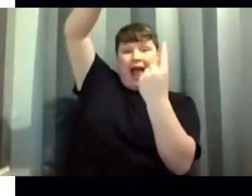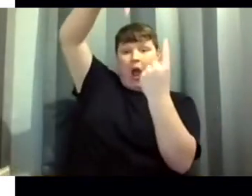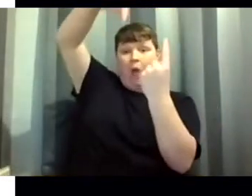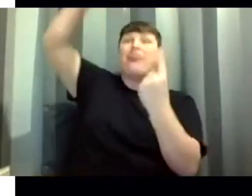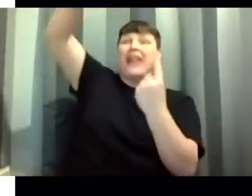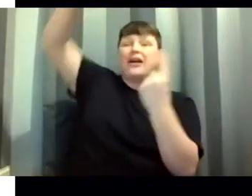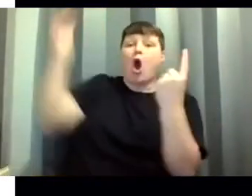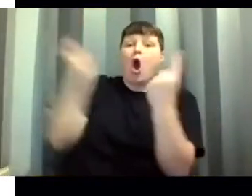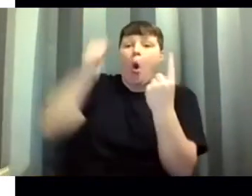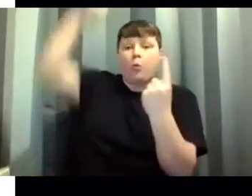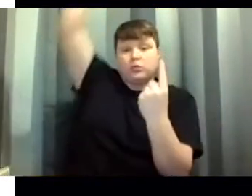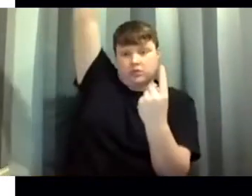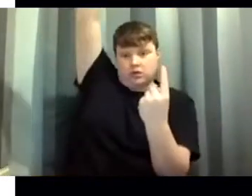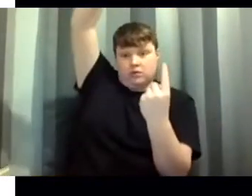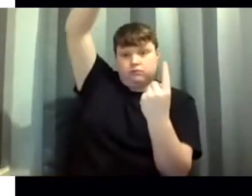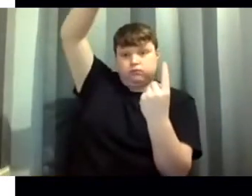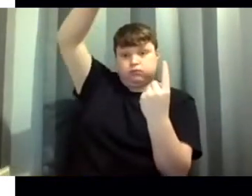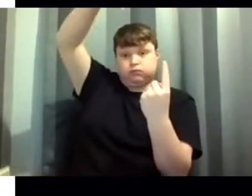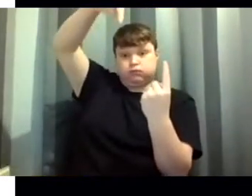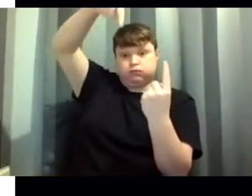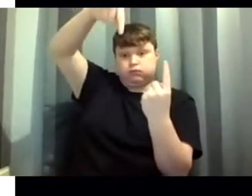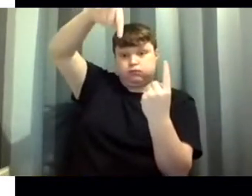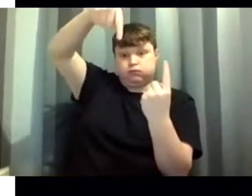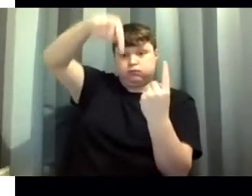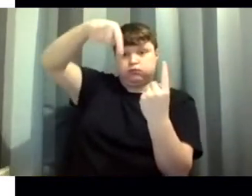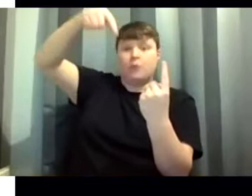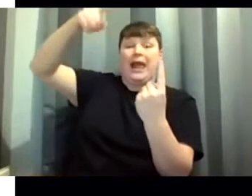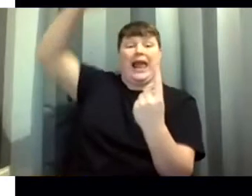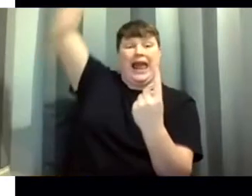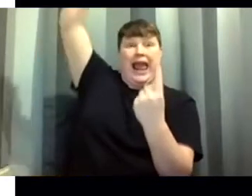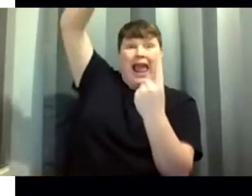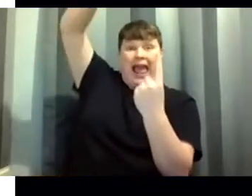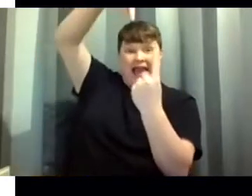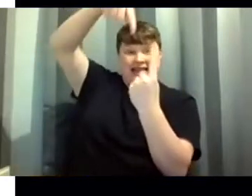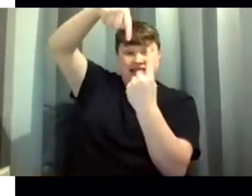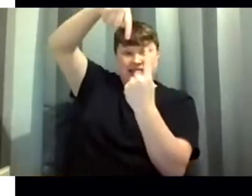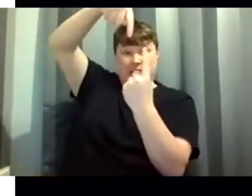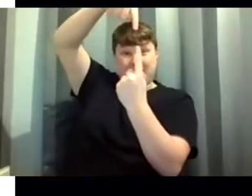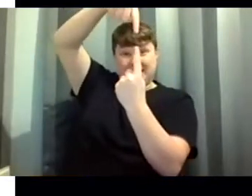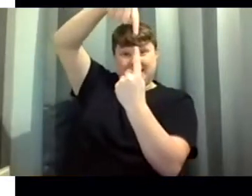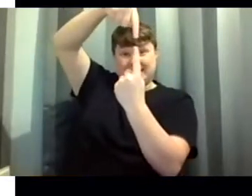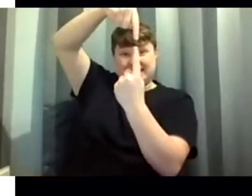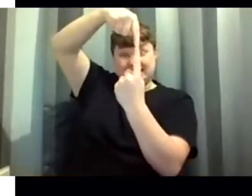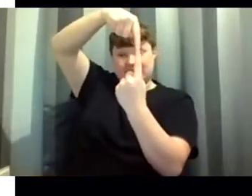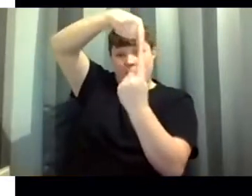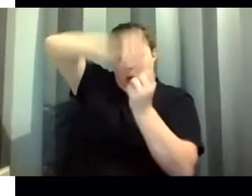downdraft comes down it hits the surface and then flows outwards, creating ripples.